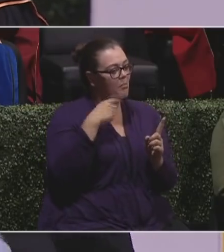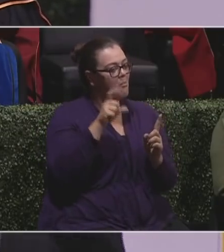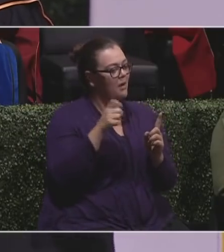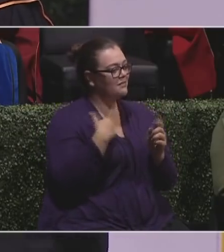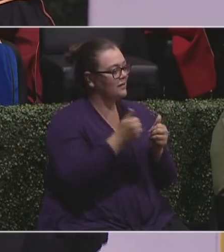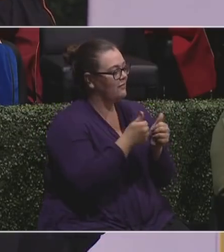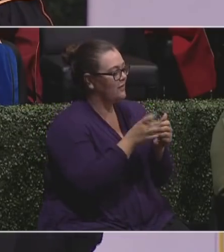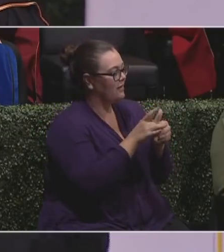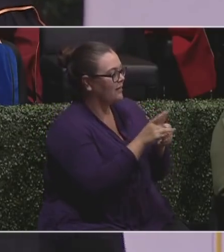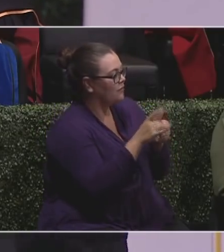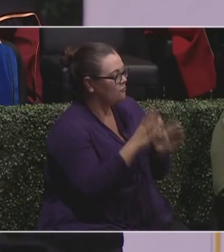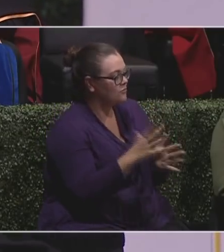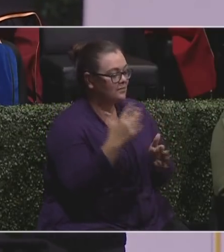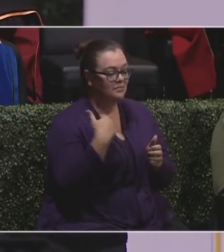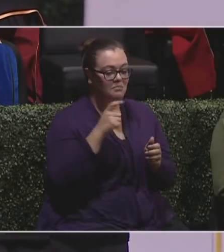PROUD OF, AND CONTINUE TO SEE THROUGH OUR UNIVERSITY.